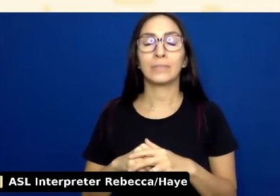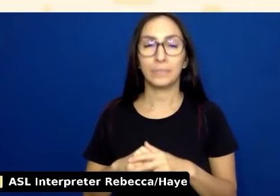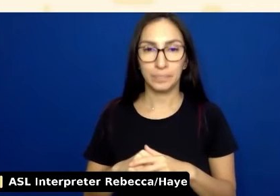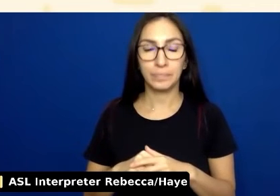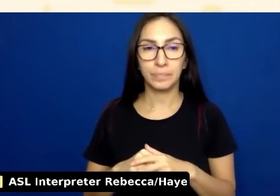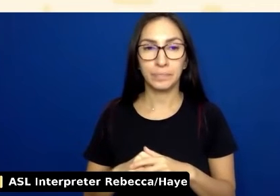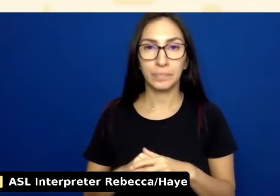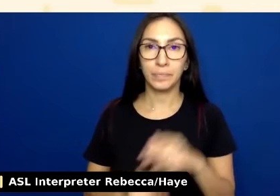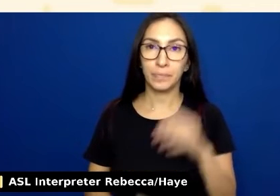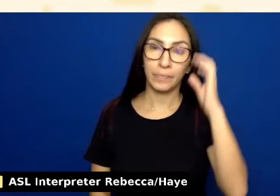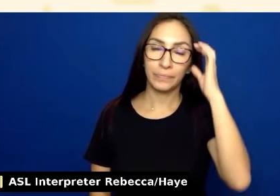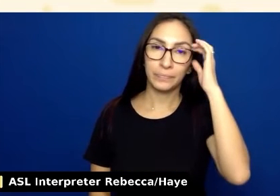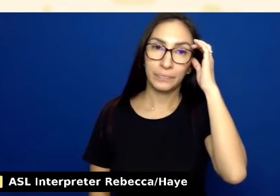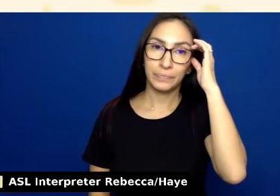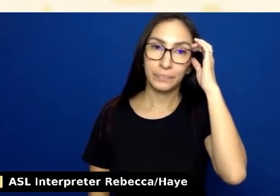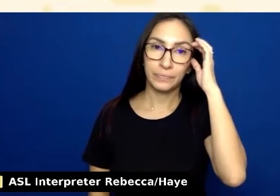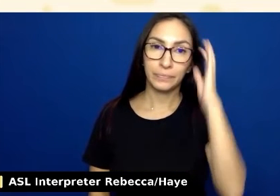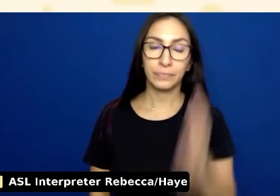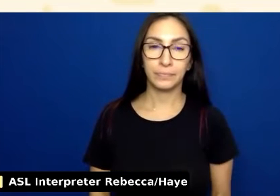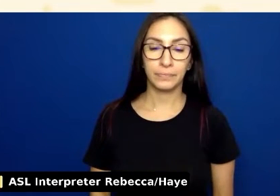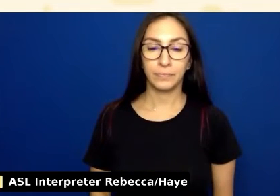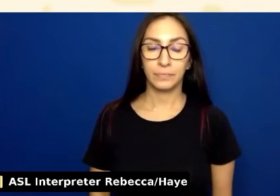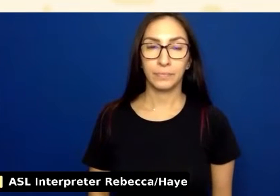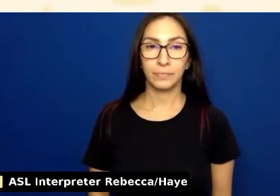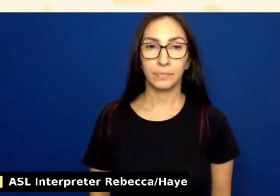Now what all comes into play to make focus management happen?